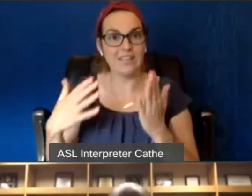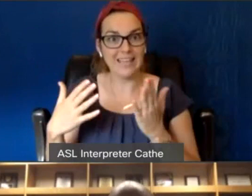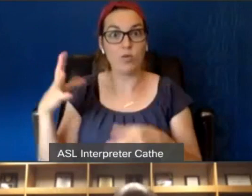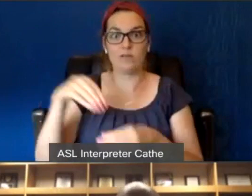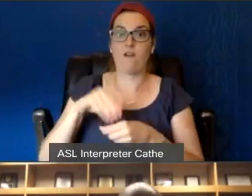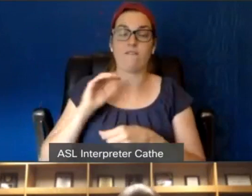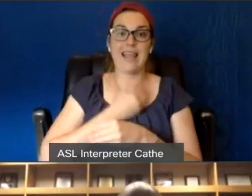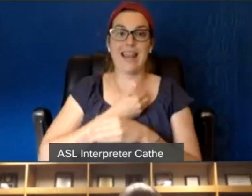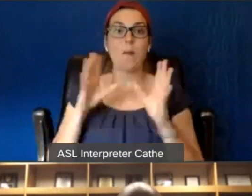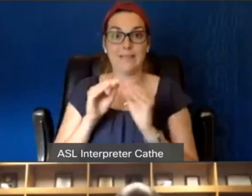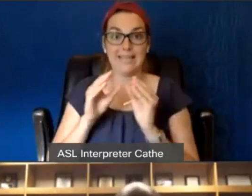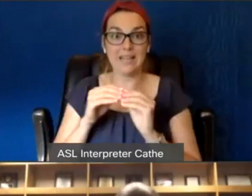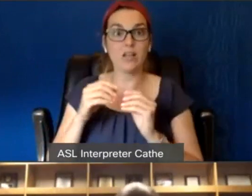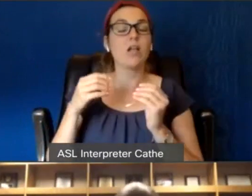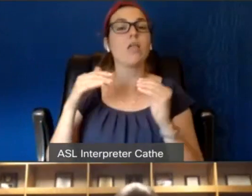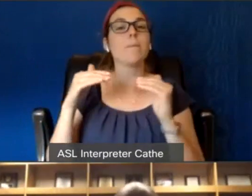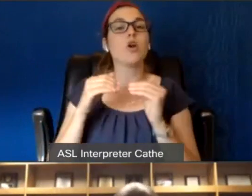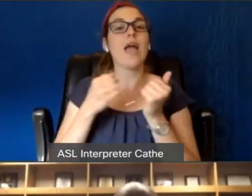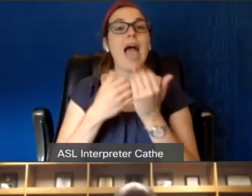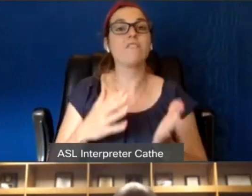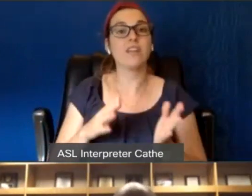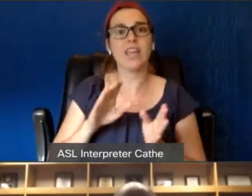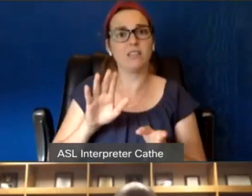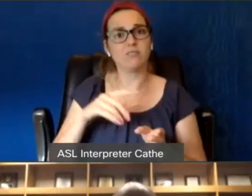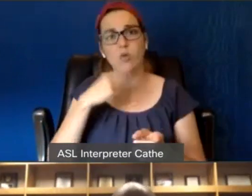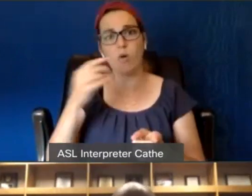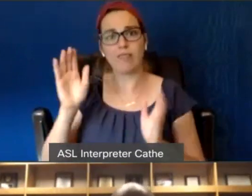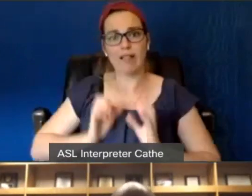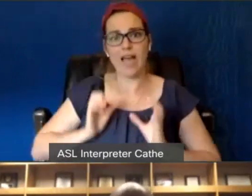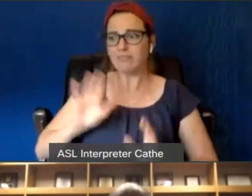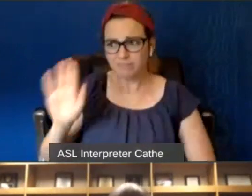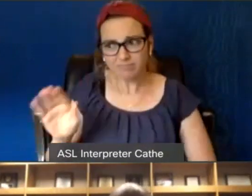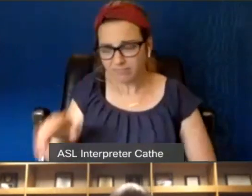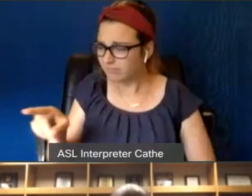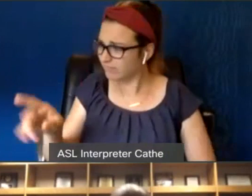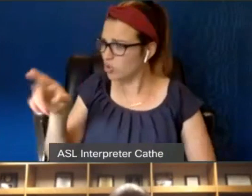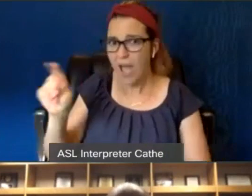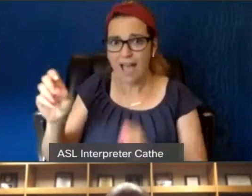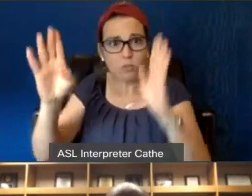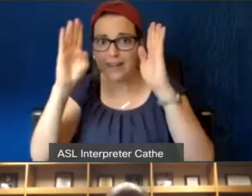You cannot hang out with people that are using and expect to stay clean. I mean, it's just not gonna happen,